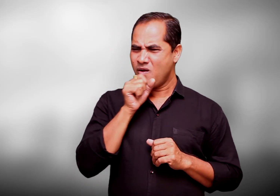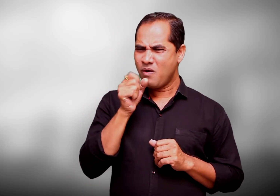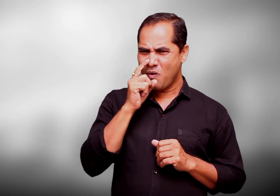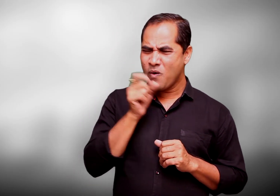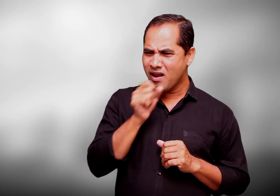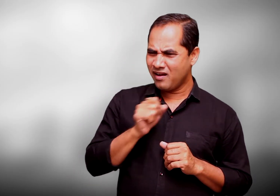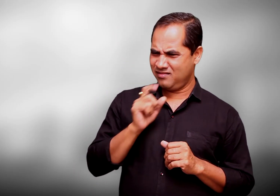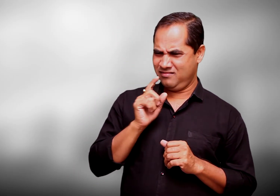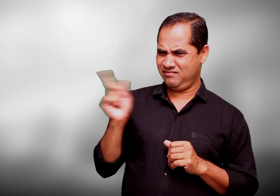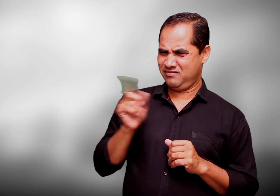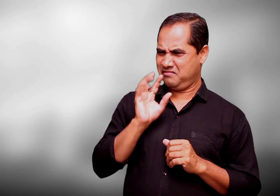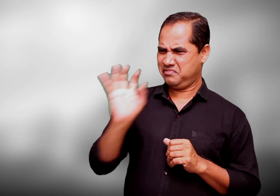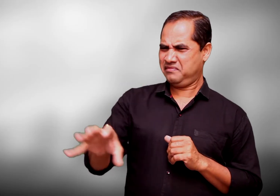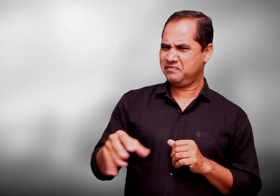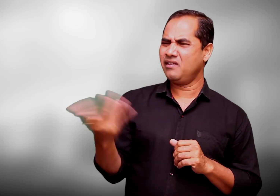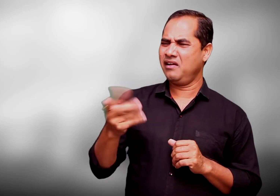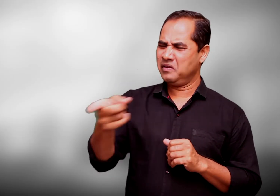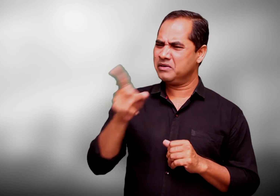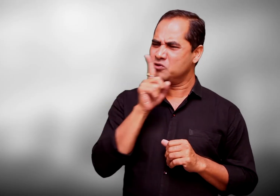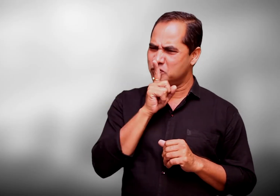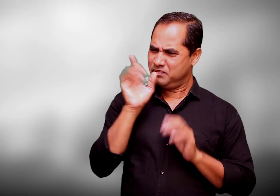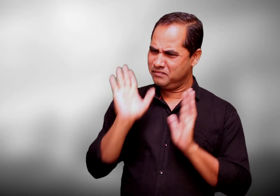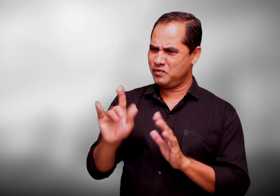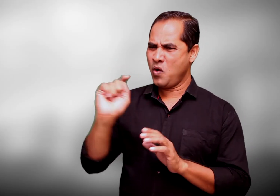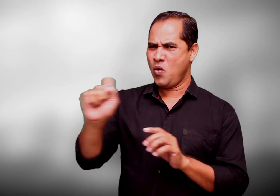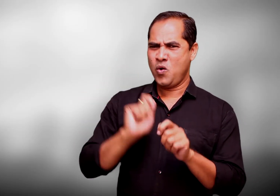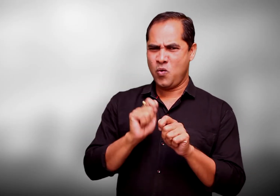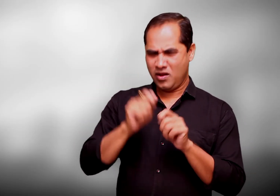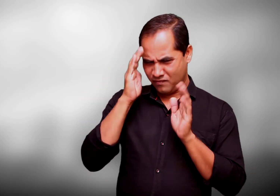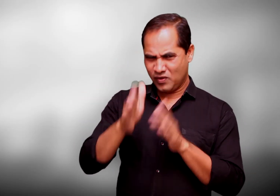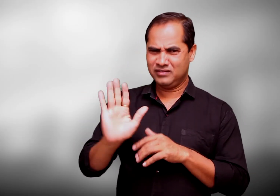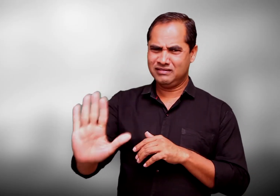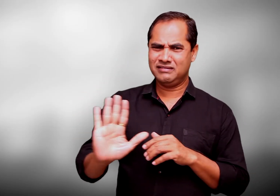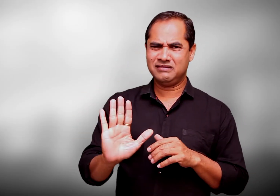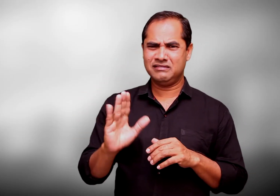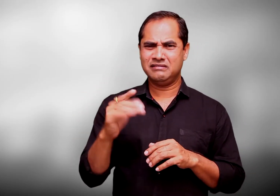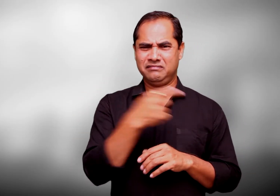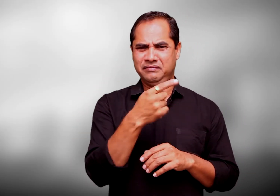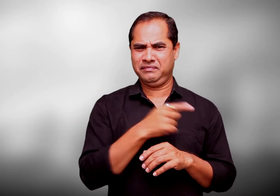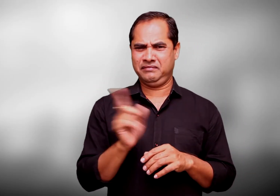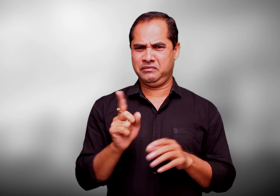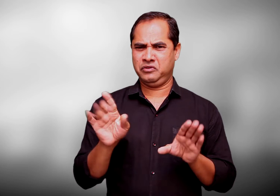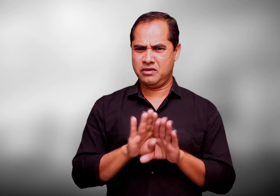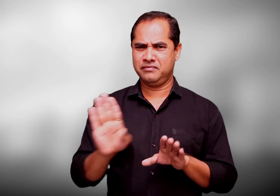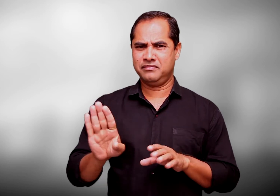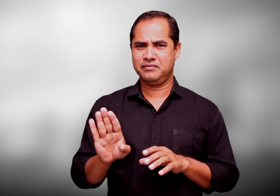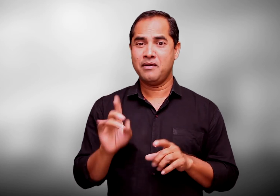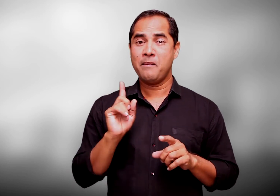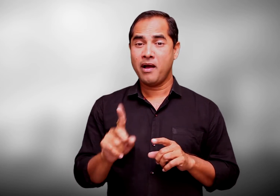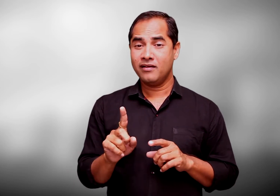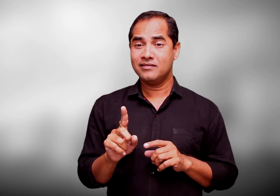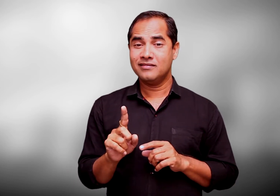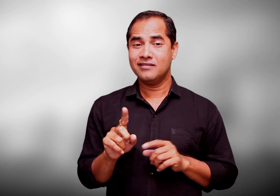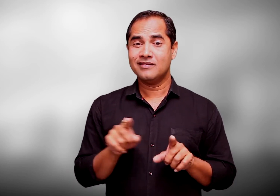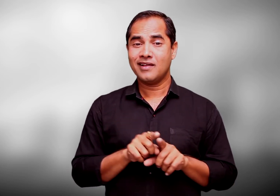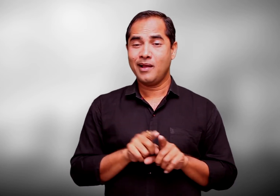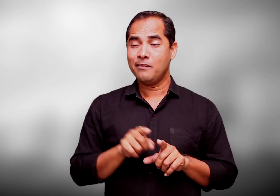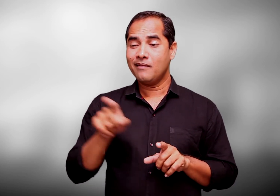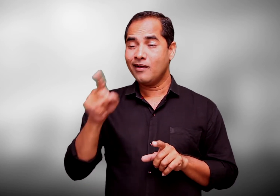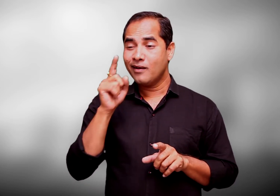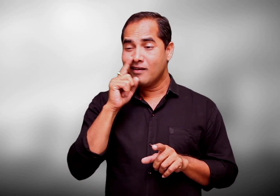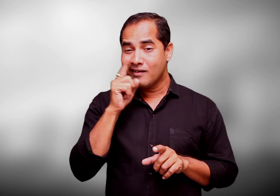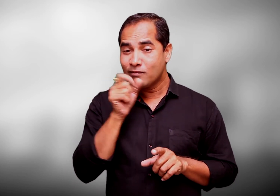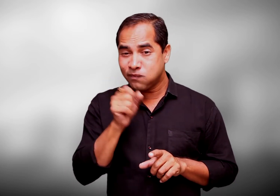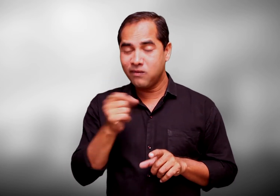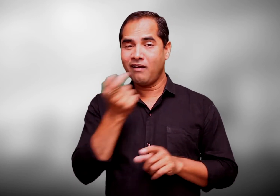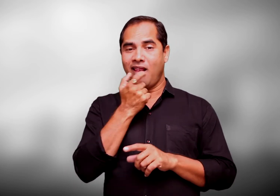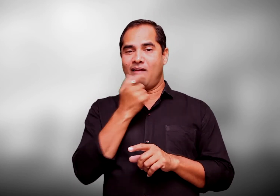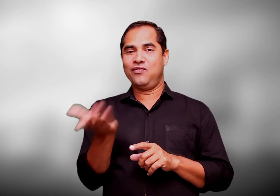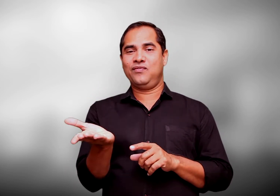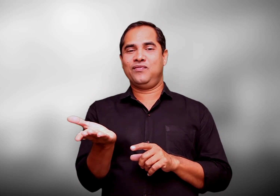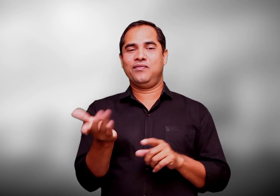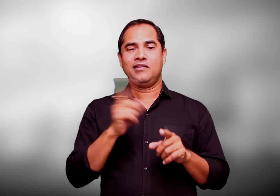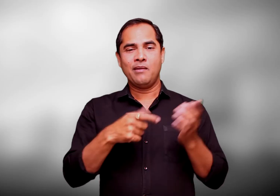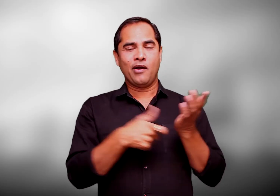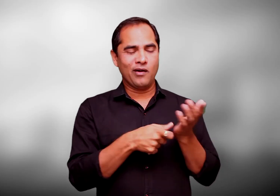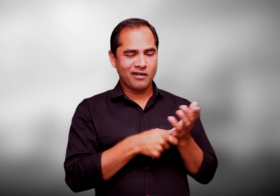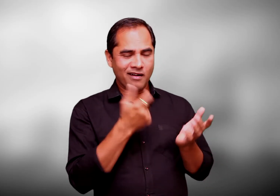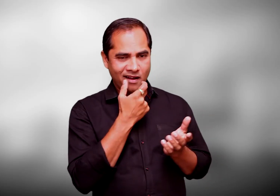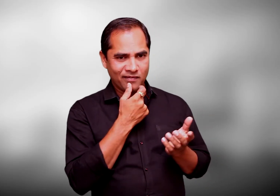'Oh! why don't you mind your own business' said Valli, but she laughed all the same